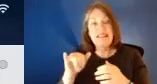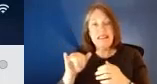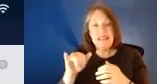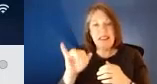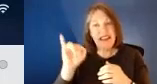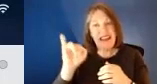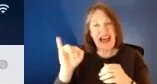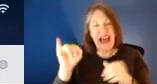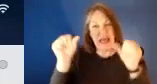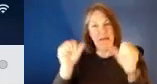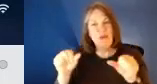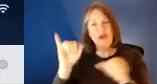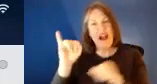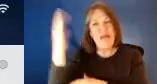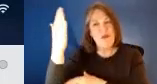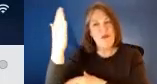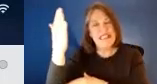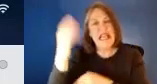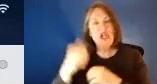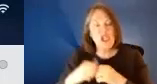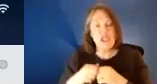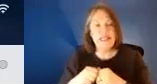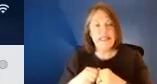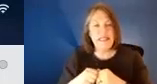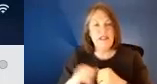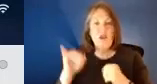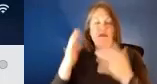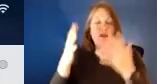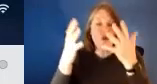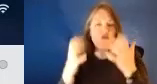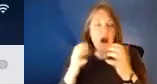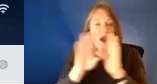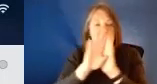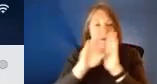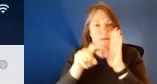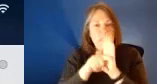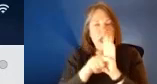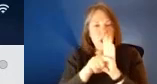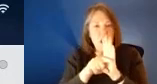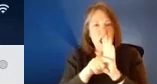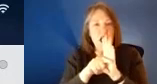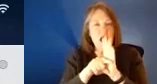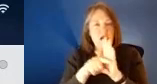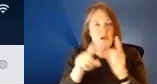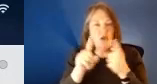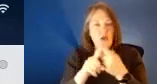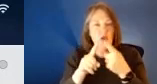06:54:51 size, so if you want an image to cover the entire background,